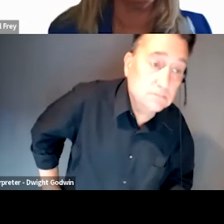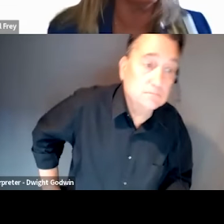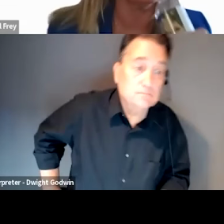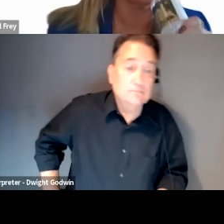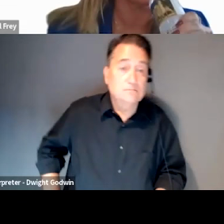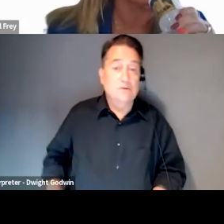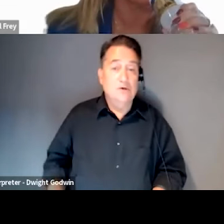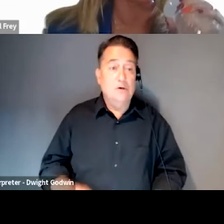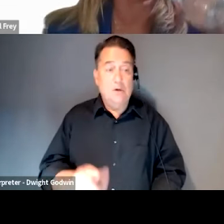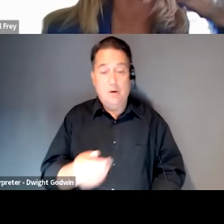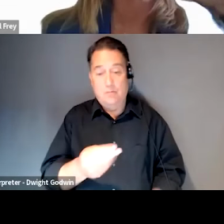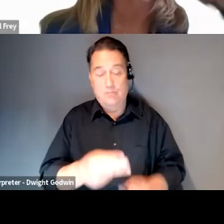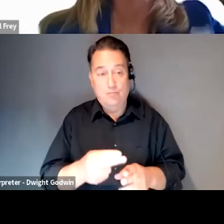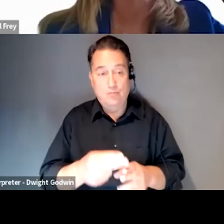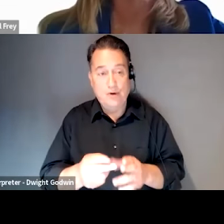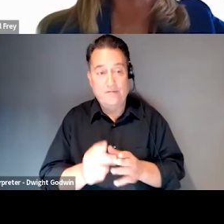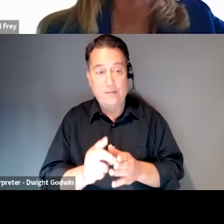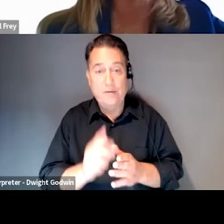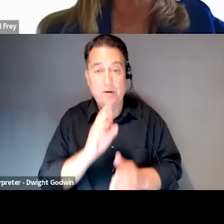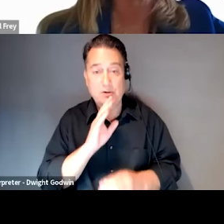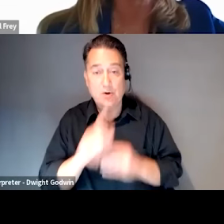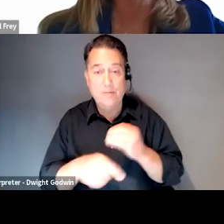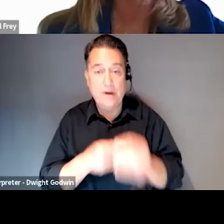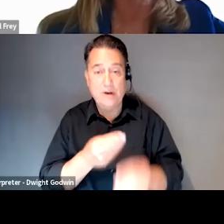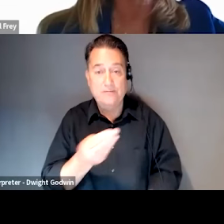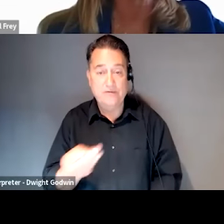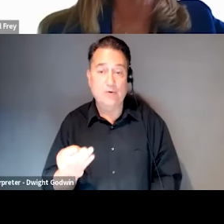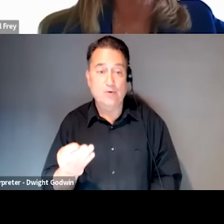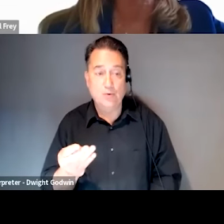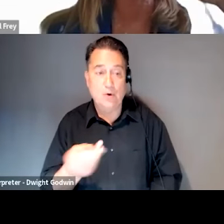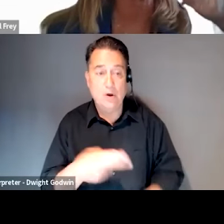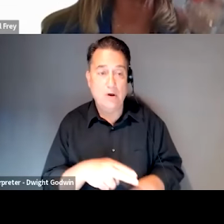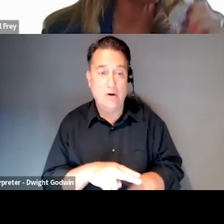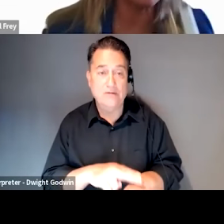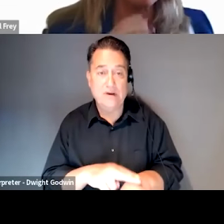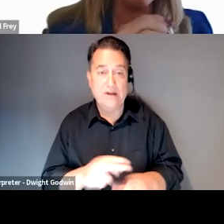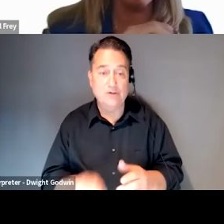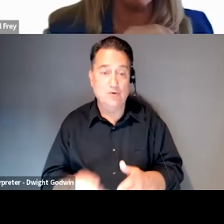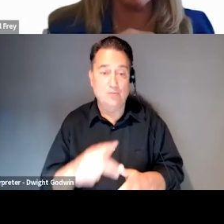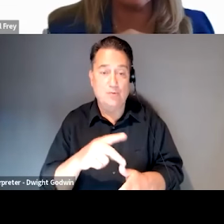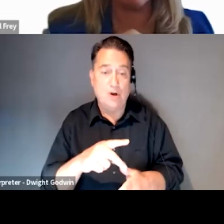I'm gonna spend just a brief moment talking about a couple of the national priorities to put some of the context